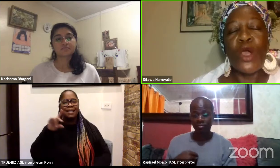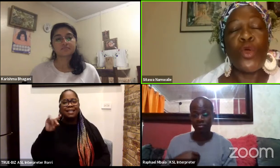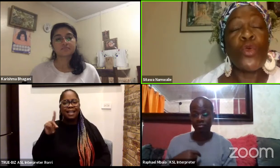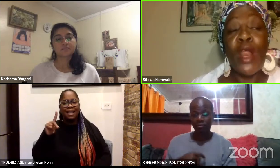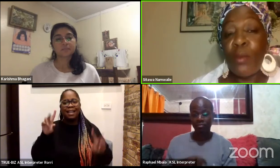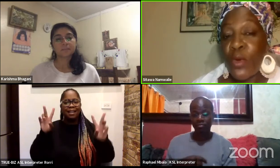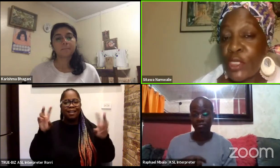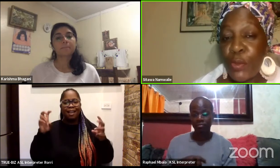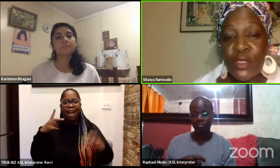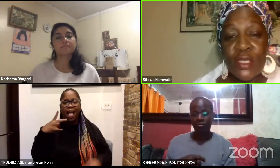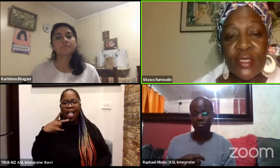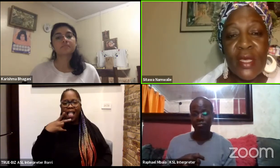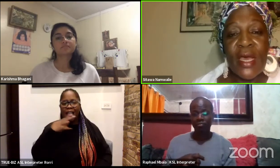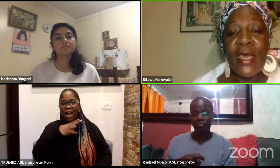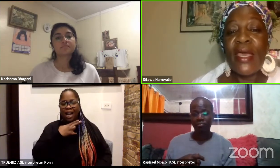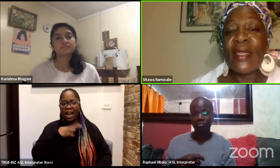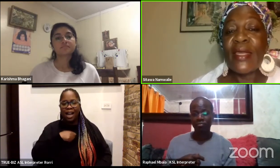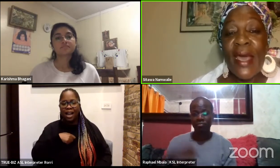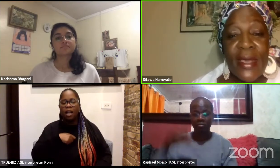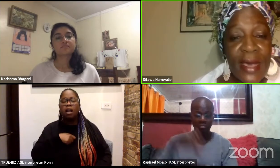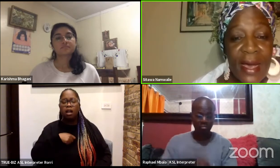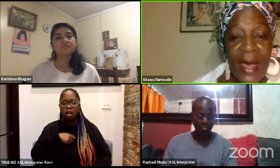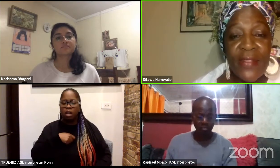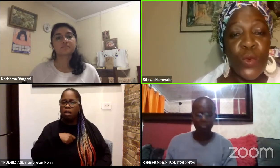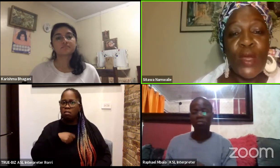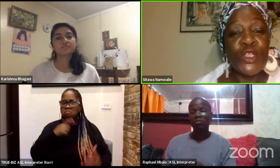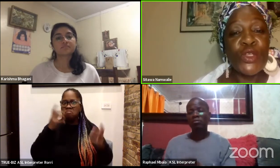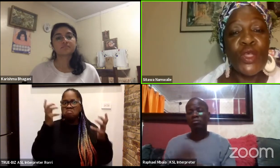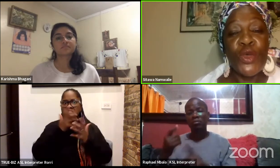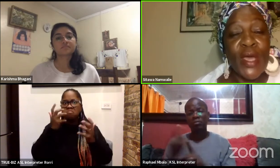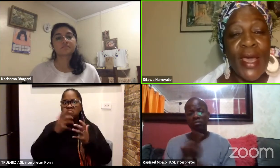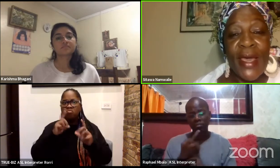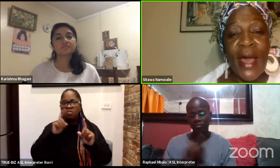incredible responses in Kenya and then we went to the UK